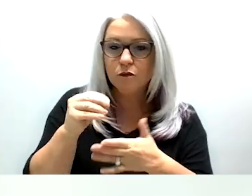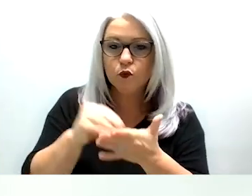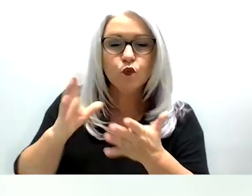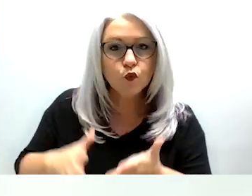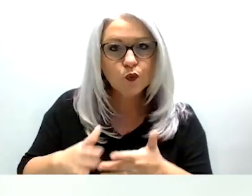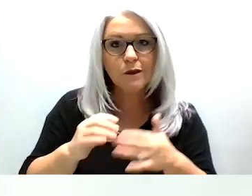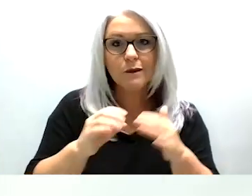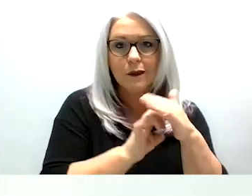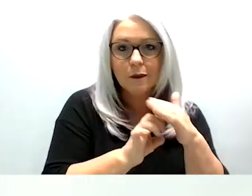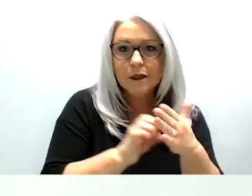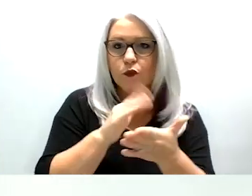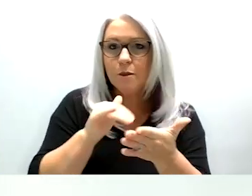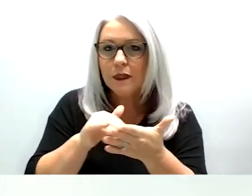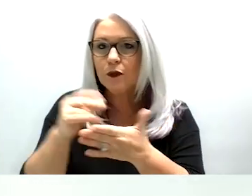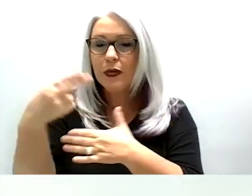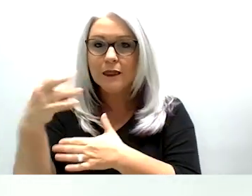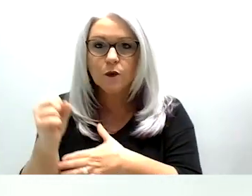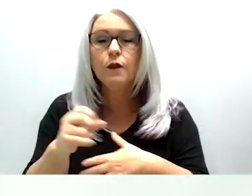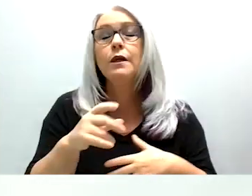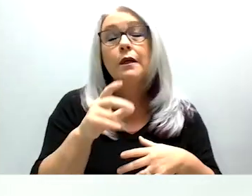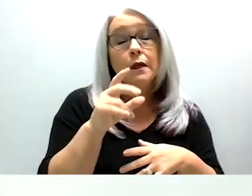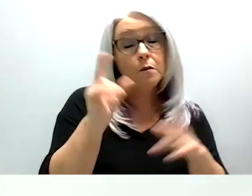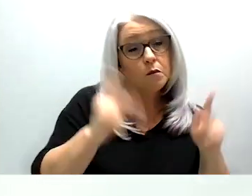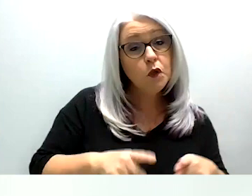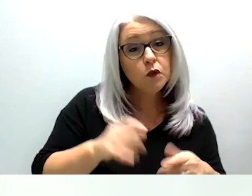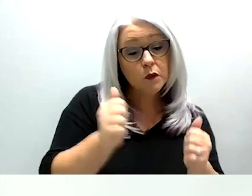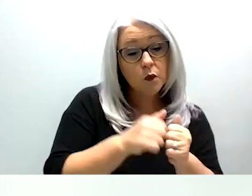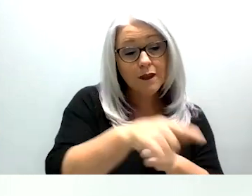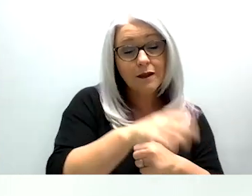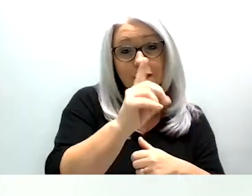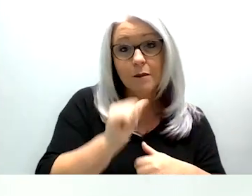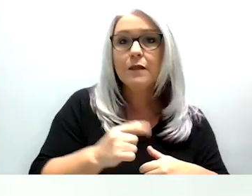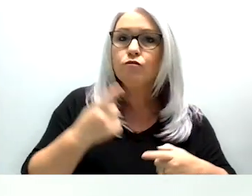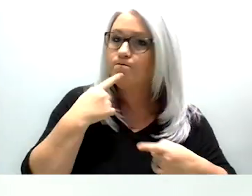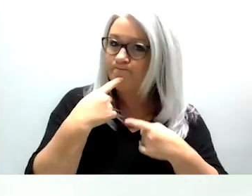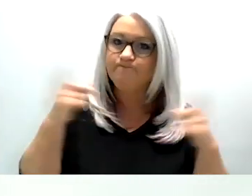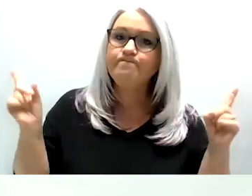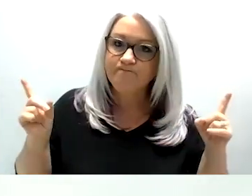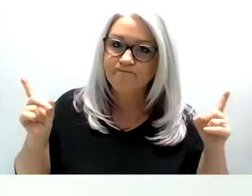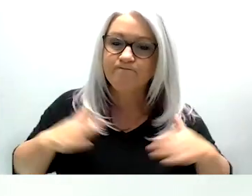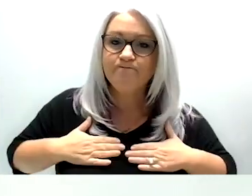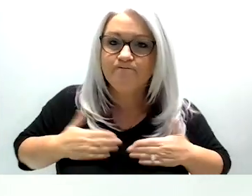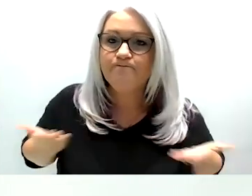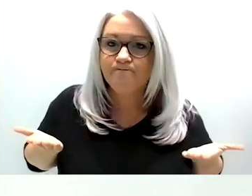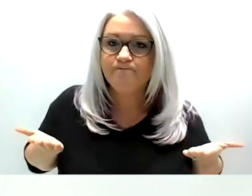school it's the person with the disability's responsibility to disclose that they are a person with a disability and request